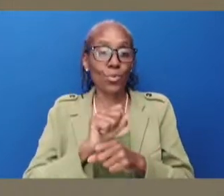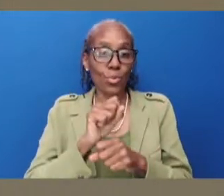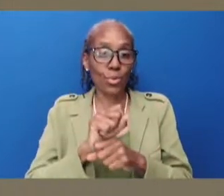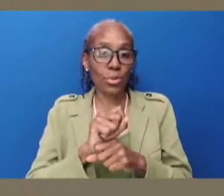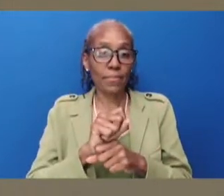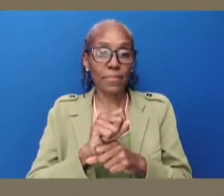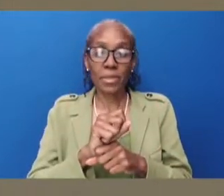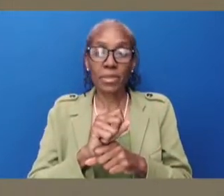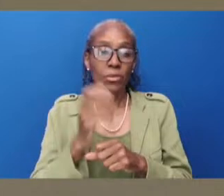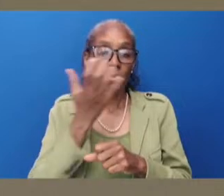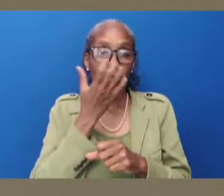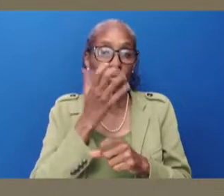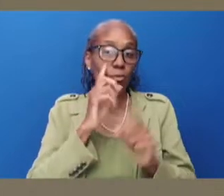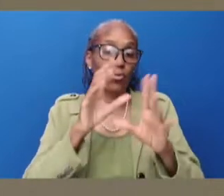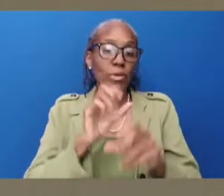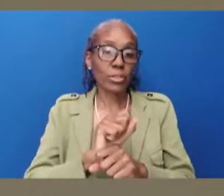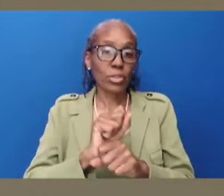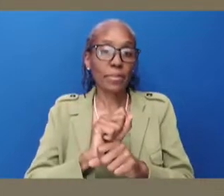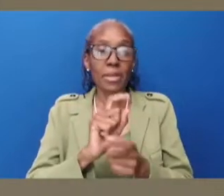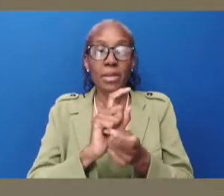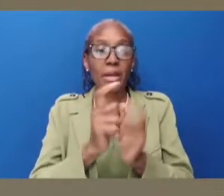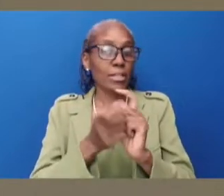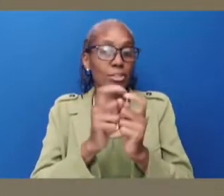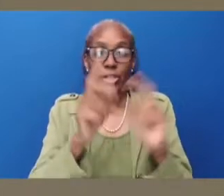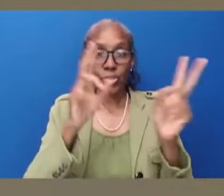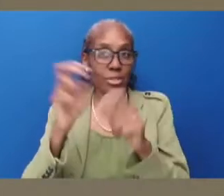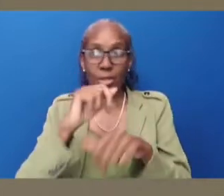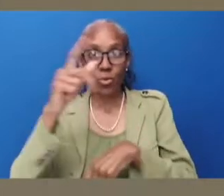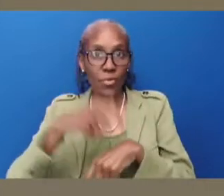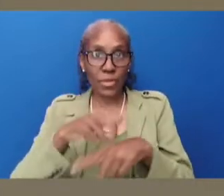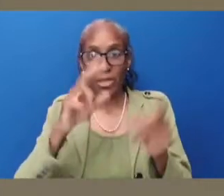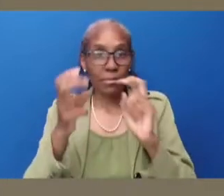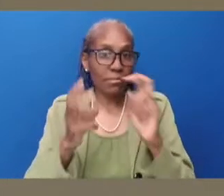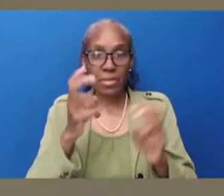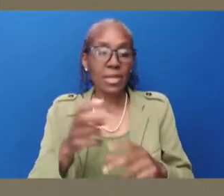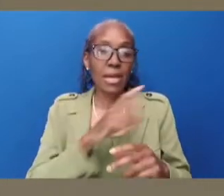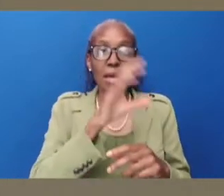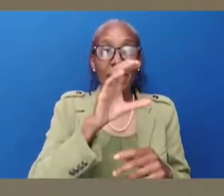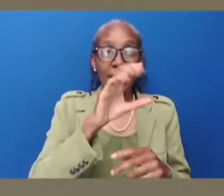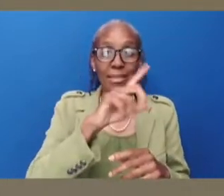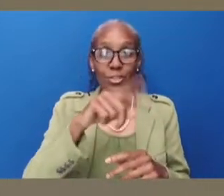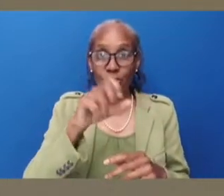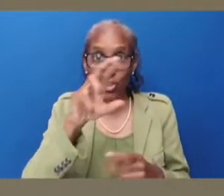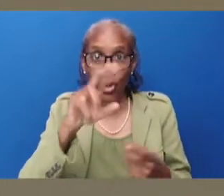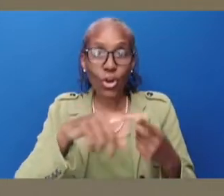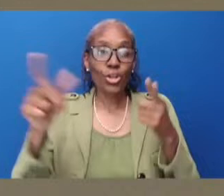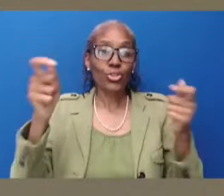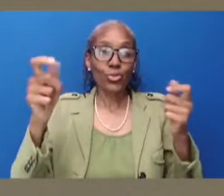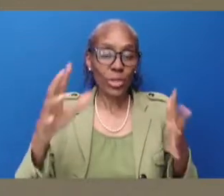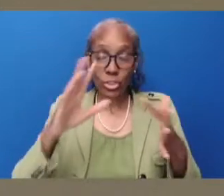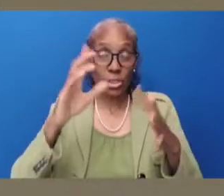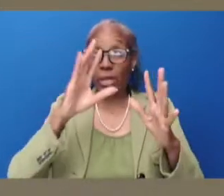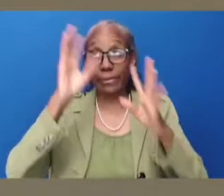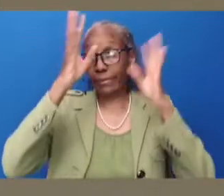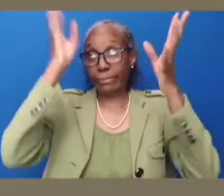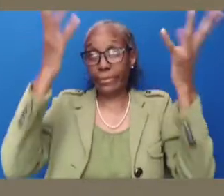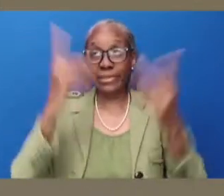ONE, I JUST WANT TO SAY THANK YOU FOR YOUR WORK. I MEAN, YOU'RE DOING A TREMENDOUS JOB.